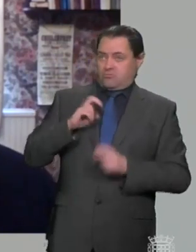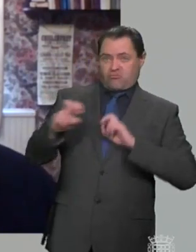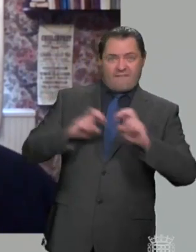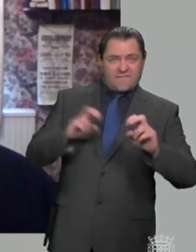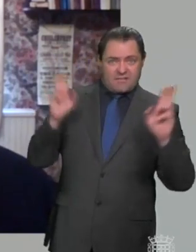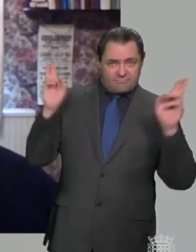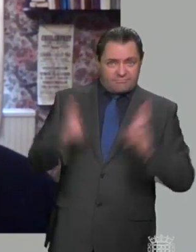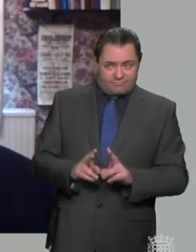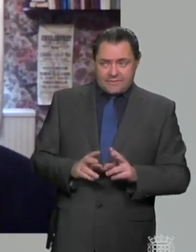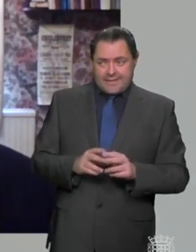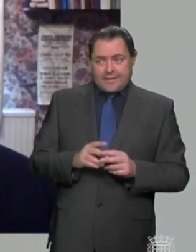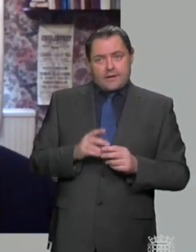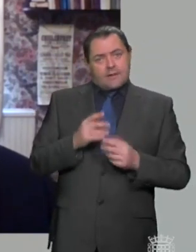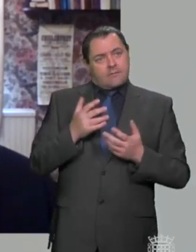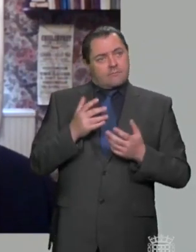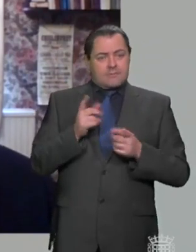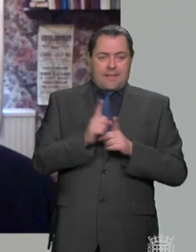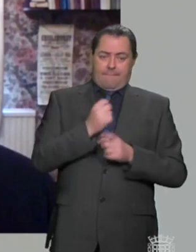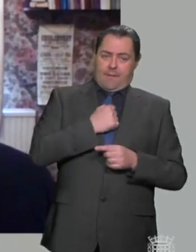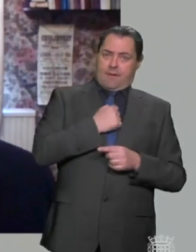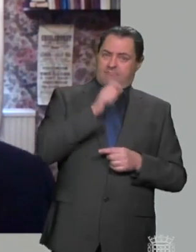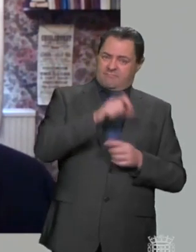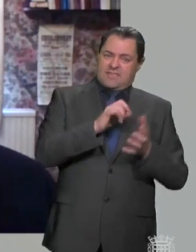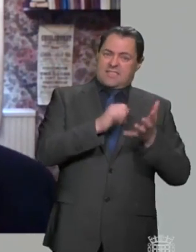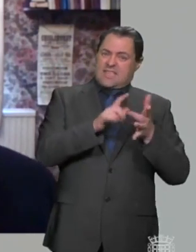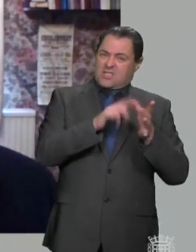but they are finding, like my constituent Sanjay Sharma at Chislehurst station,